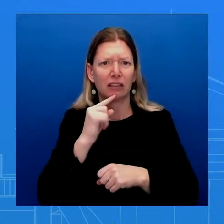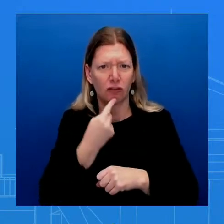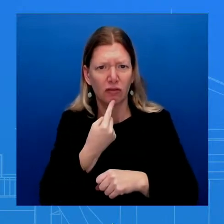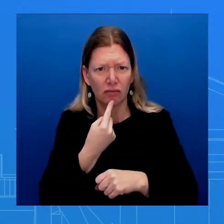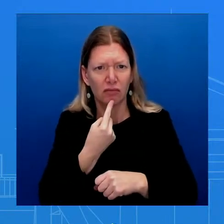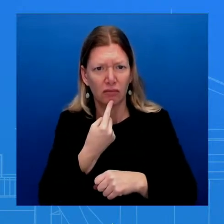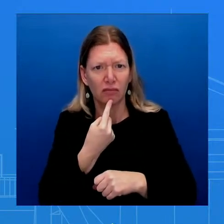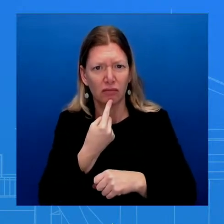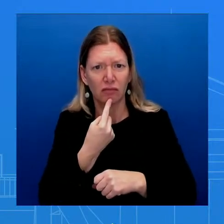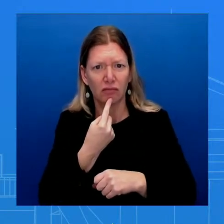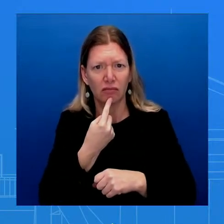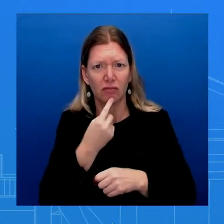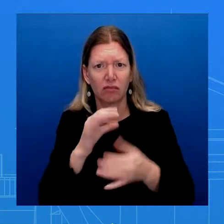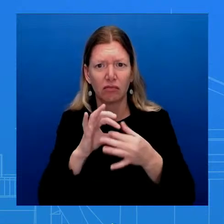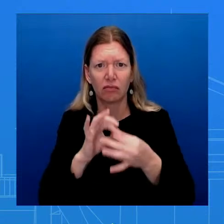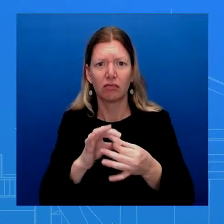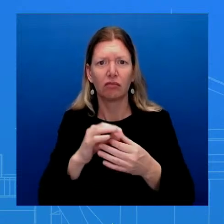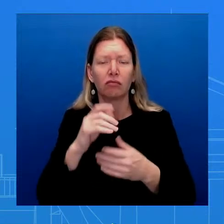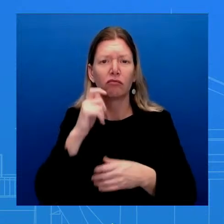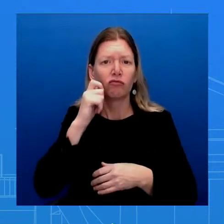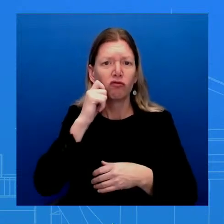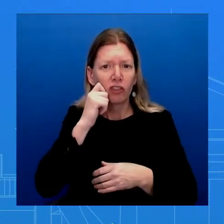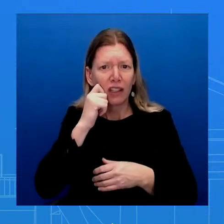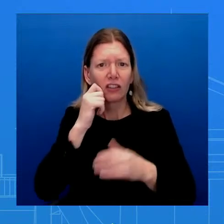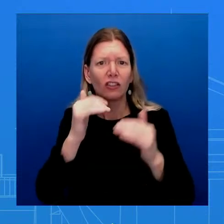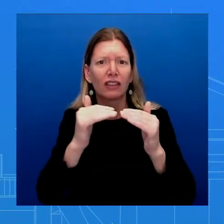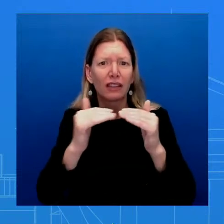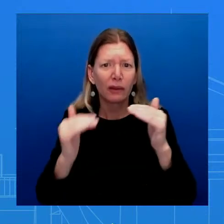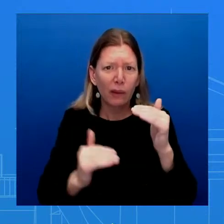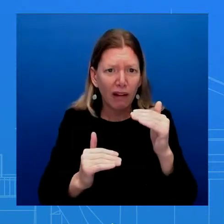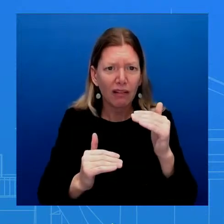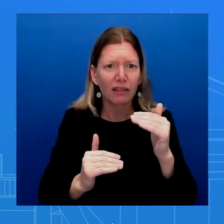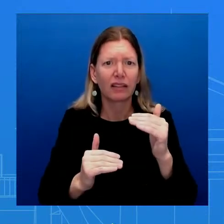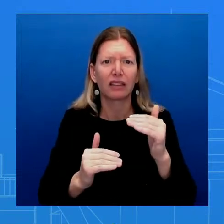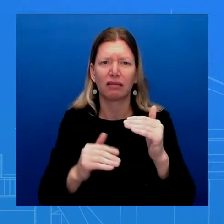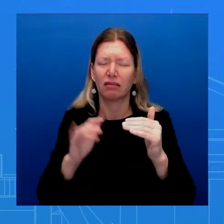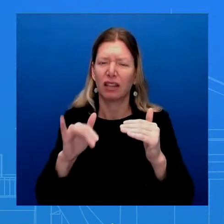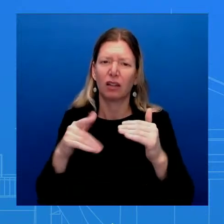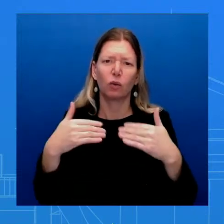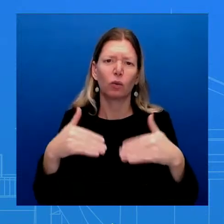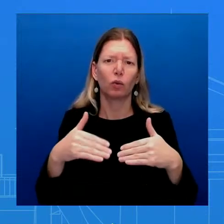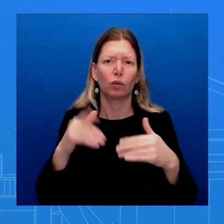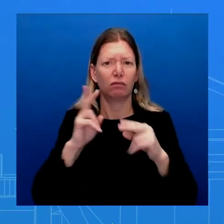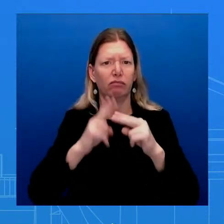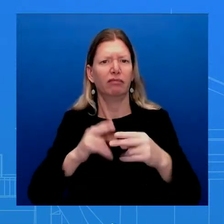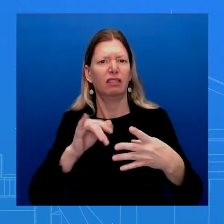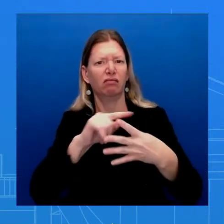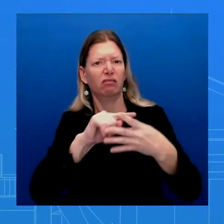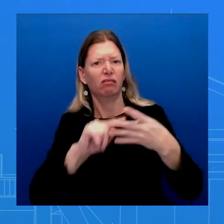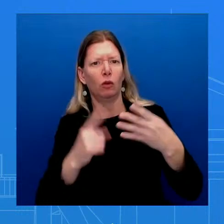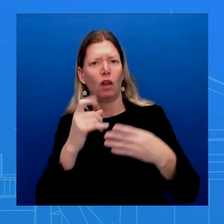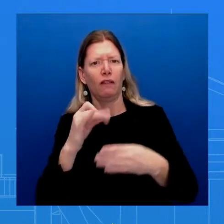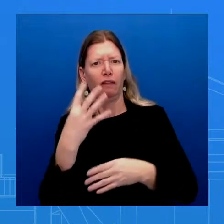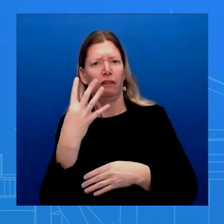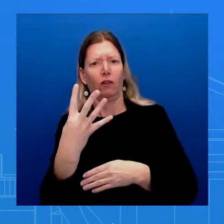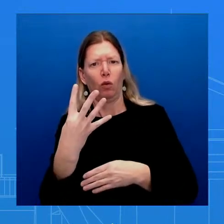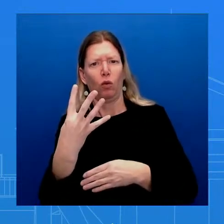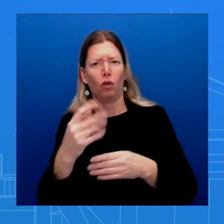He called it one of the four major crises that we -- we have to deal with as a country when he stepped into -- stepped into office. And one of the things that you know,